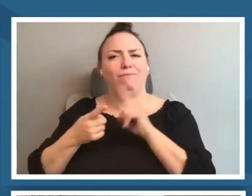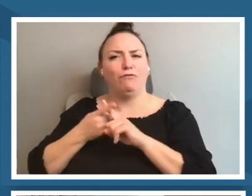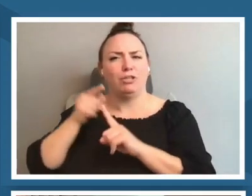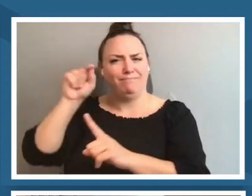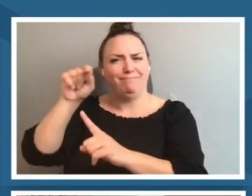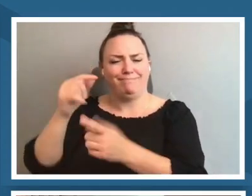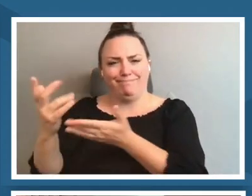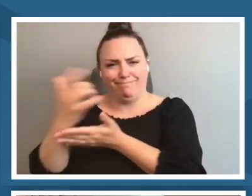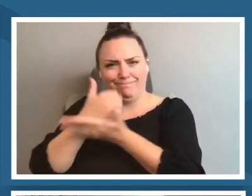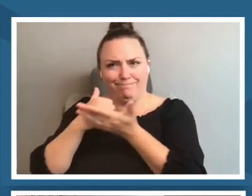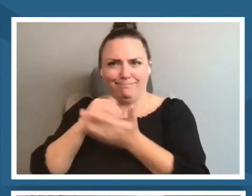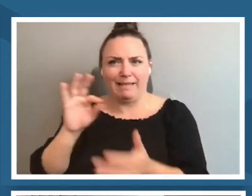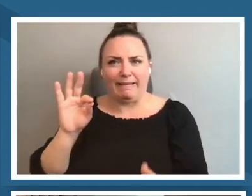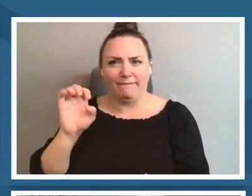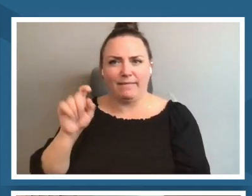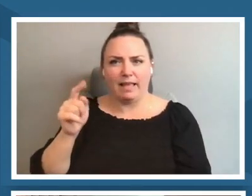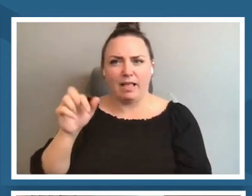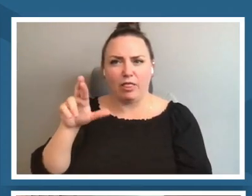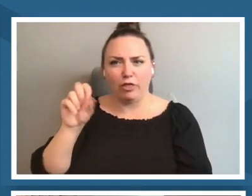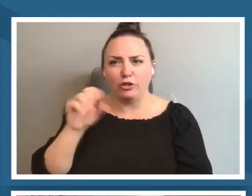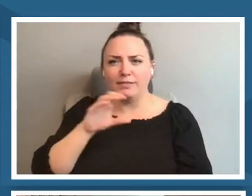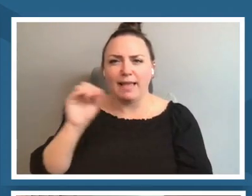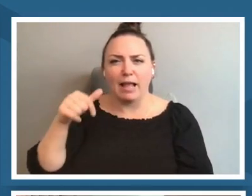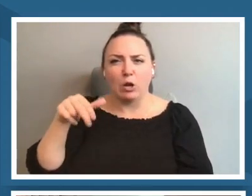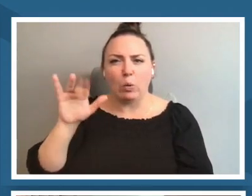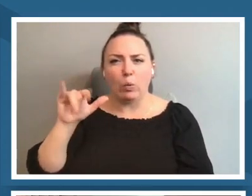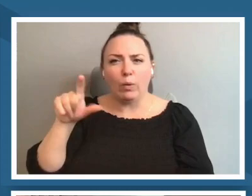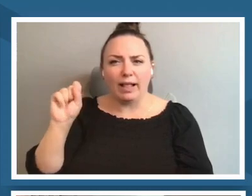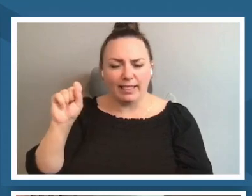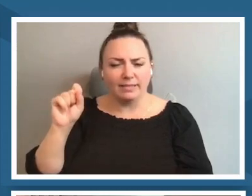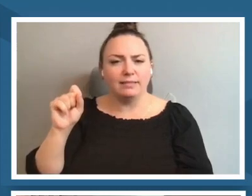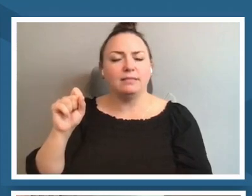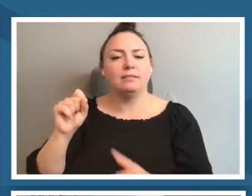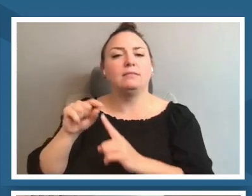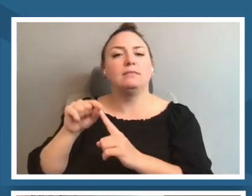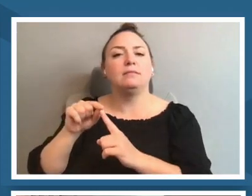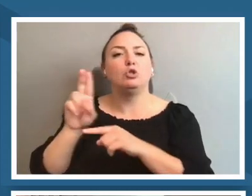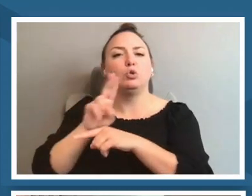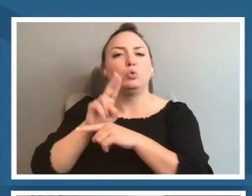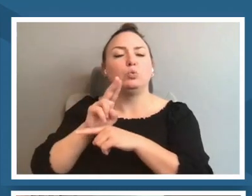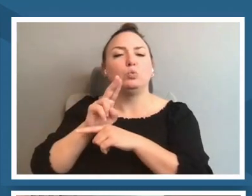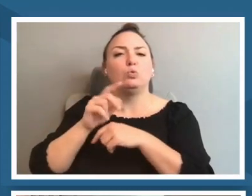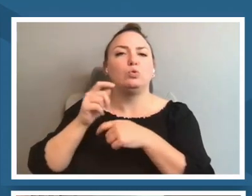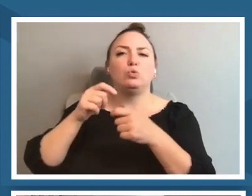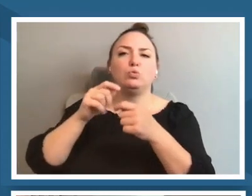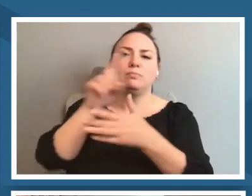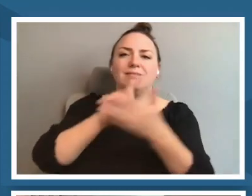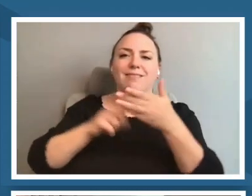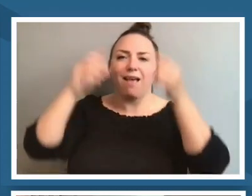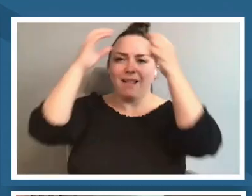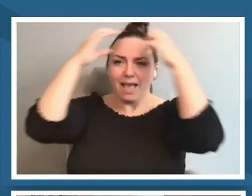feathers and quills which are actually used for headdresses and other objects